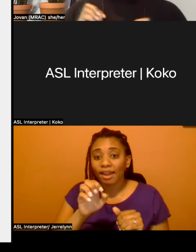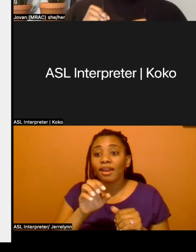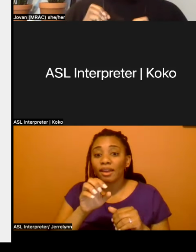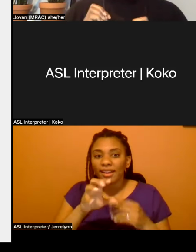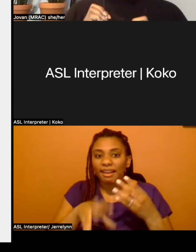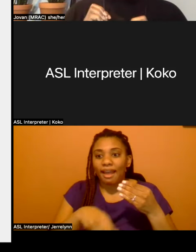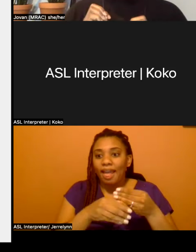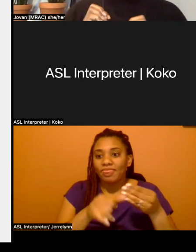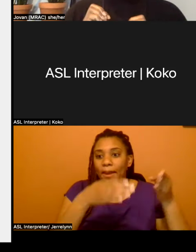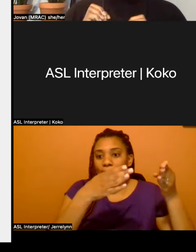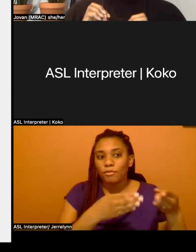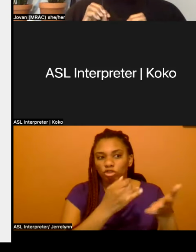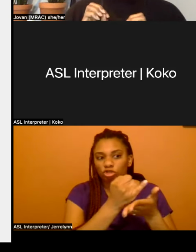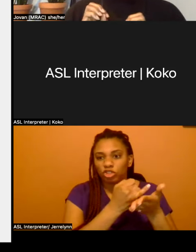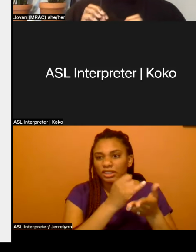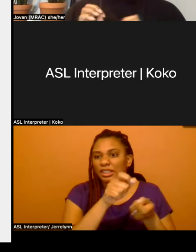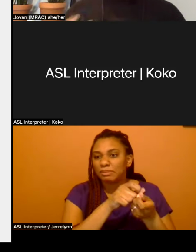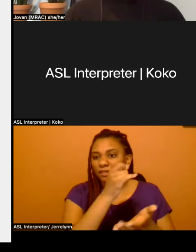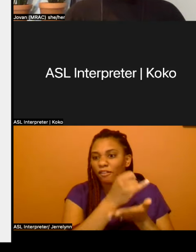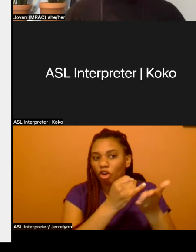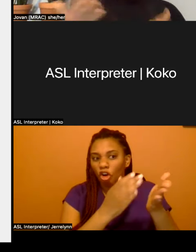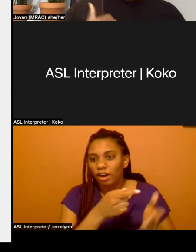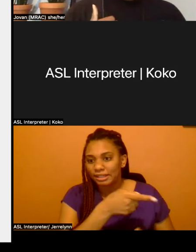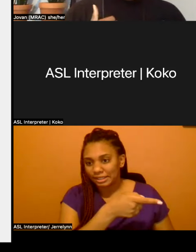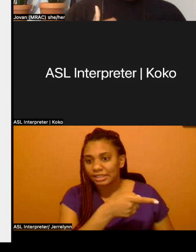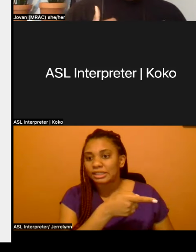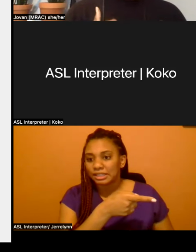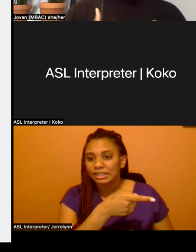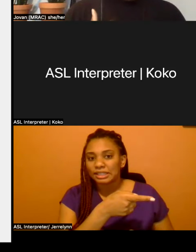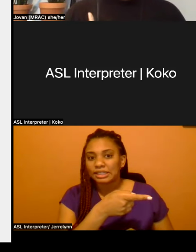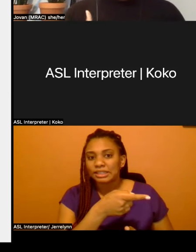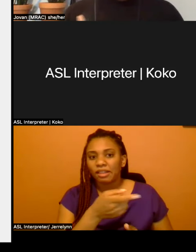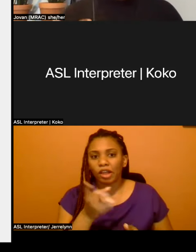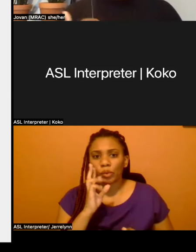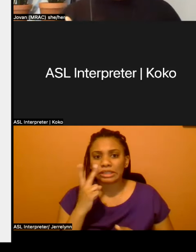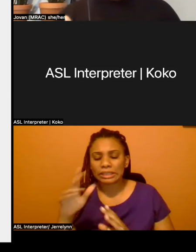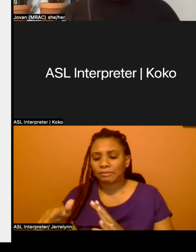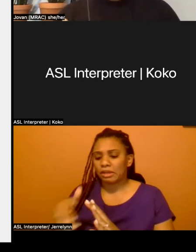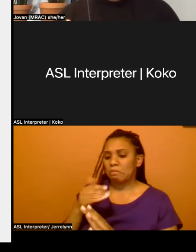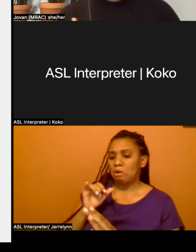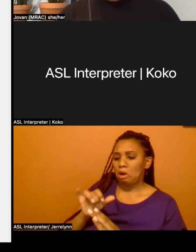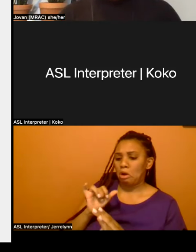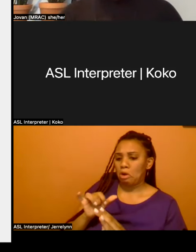And that they will get an email saying, "Hey, can you help me fill out this application?"